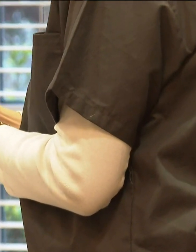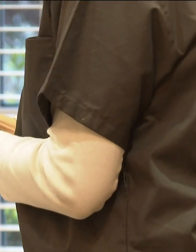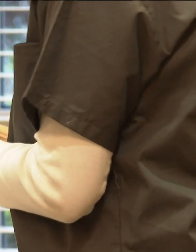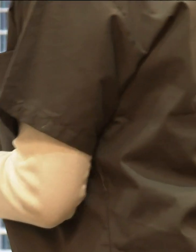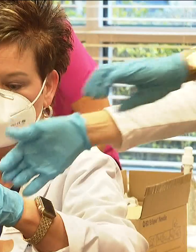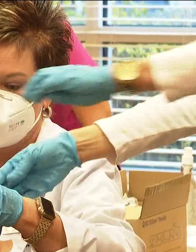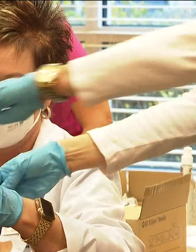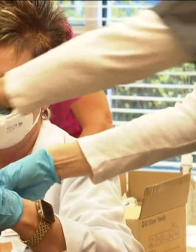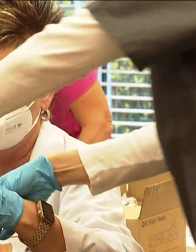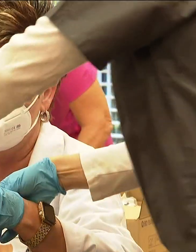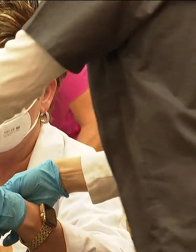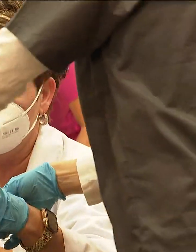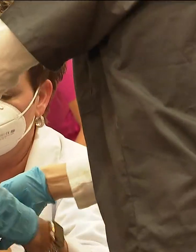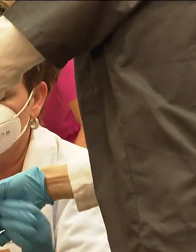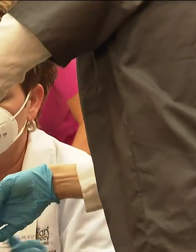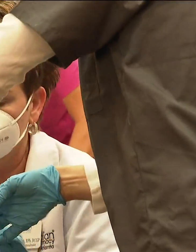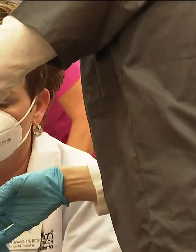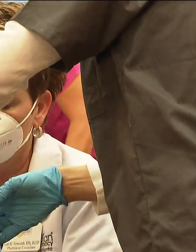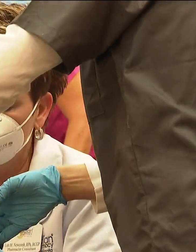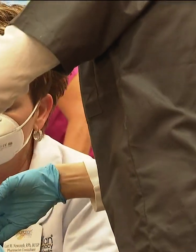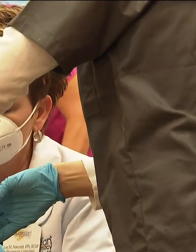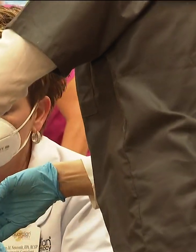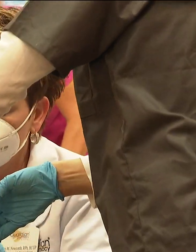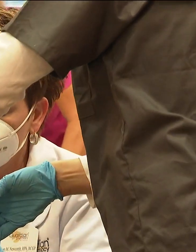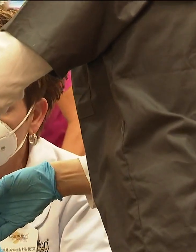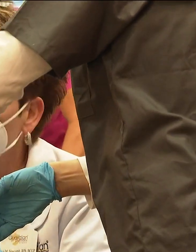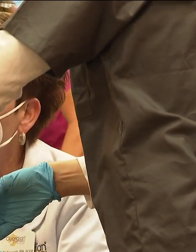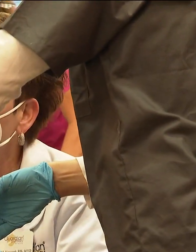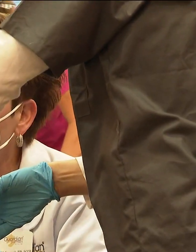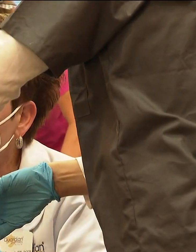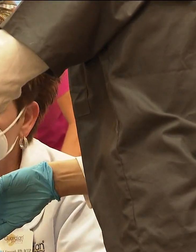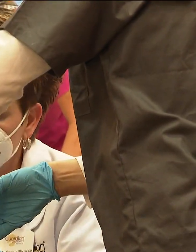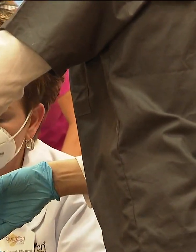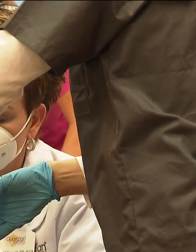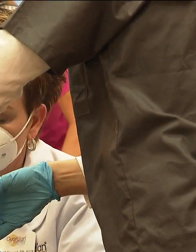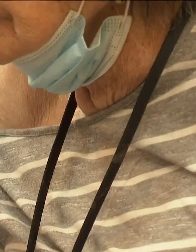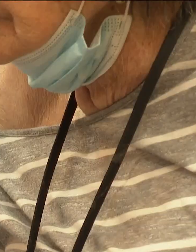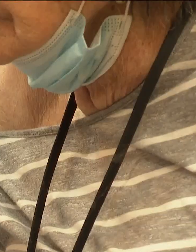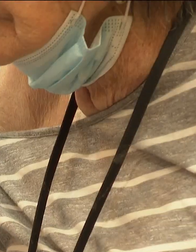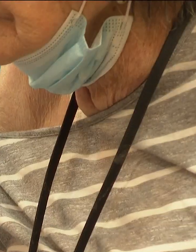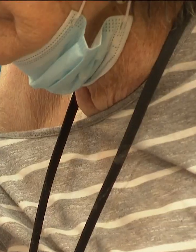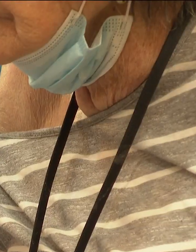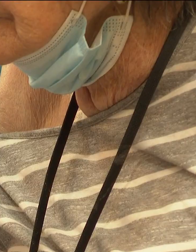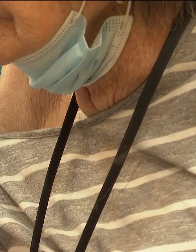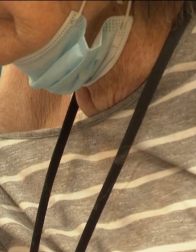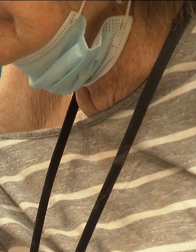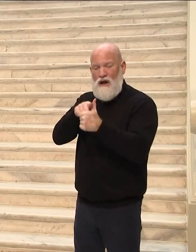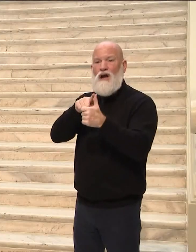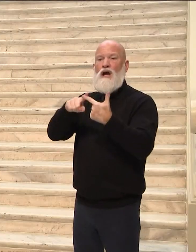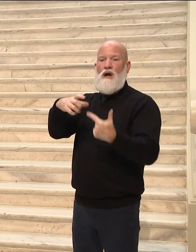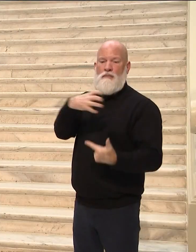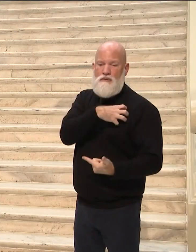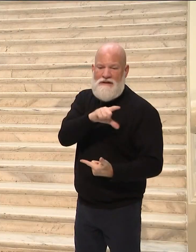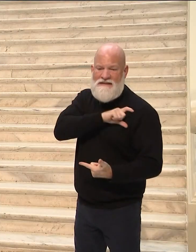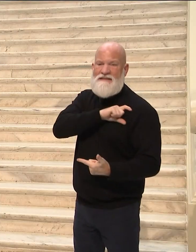DOSES THAT WERE GOING TO WALGREENS AND CVS AND WALGREENS AND CVS AND WALGREENS AND CVS AND THEM WALGREENS AND CVS AND THEM TO WALGREENS AND CVS AND THEM TO PUBLIC WALGREENS AND CVS AND THEM TO PUBLIC HEALTH WALGREENS AND CVS AND THEM TO PUBLIC HEALTH CLINICS. THEM TO PUBLIC HEALTH CLINICS. THEM TO PUBLIC HEALTH CLINICS. KEMP THEM TO PUBLIC HEALTH CLINICS. KEMP SAID THEM TO PUBLIC HEALTH CLINICS. KEMP SAID NOTHING